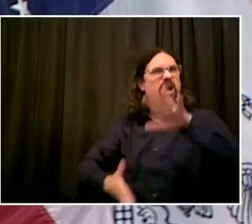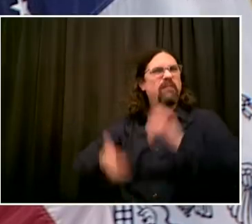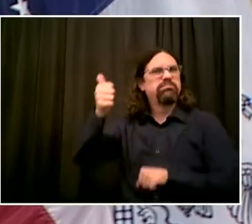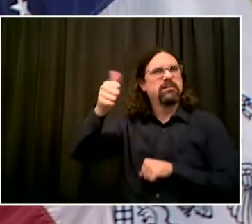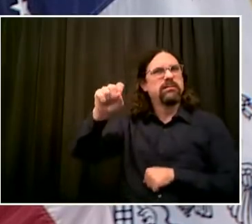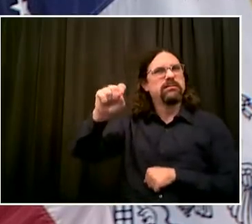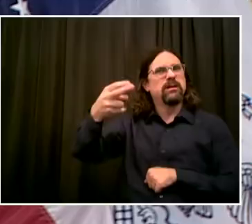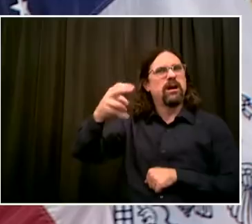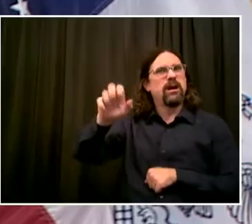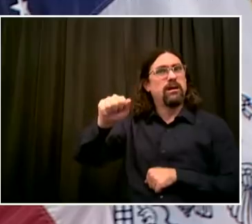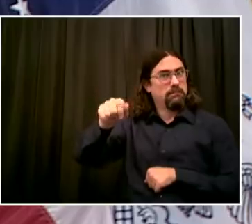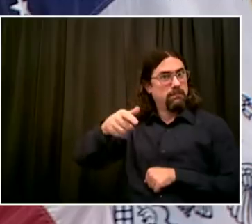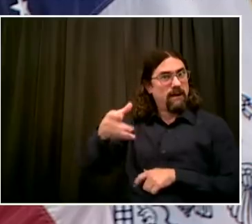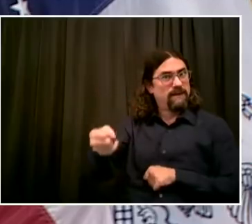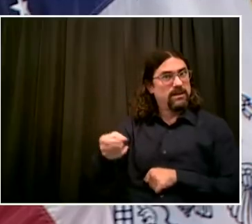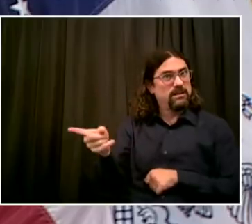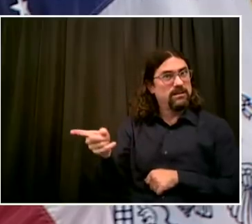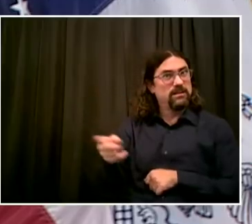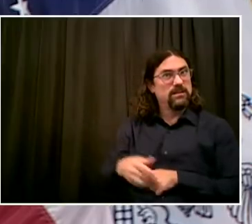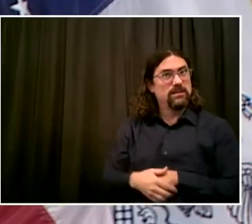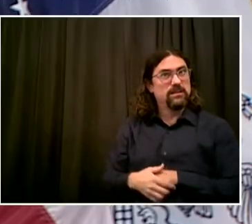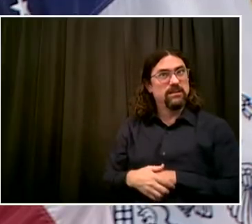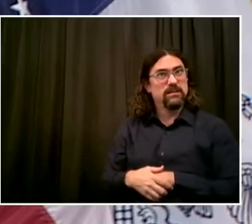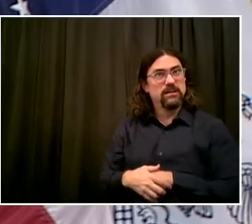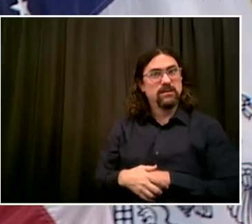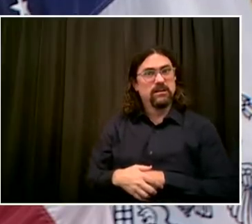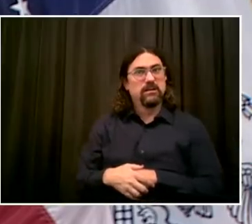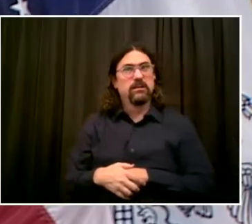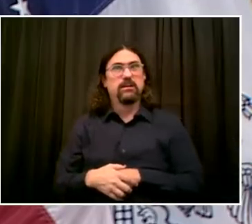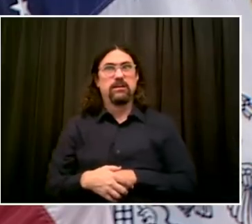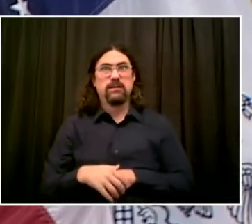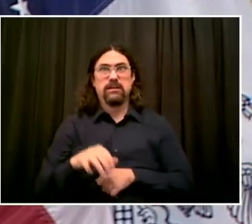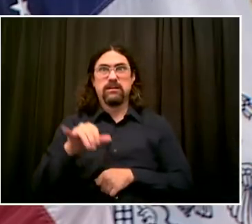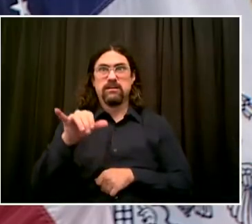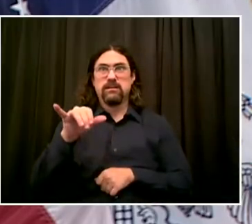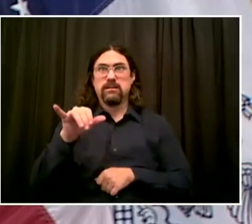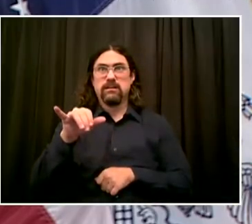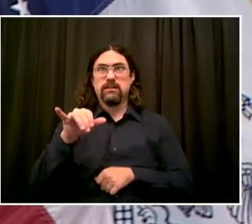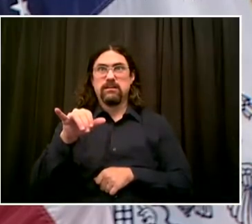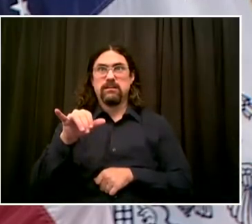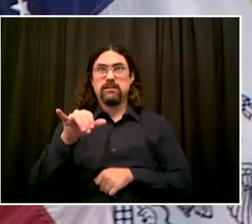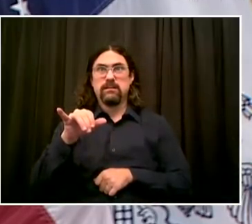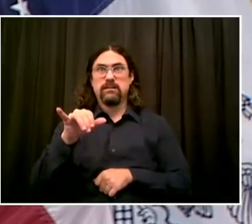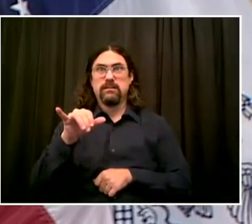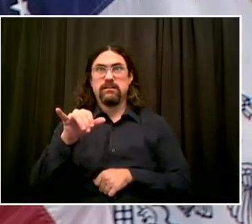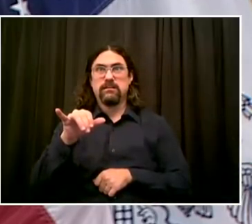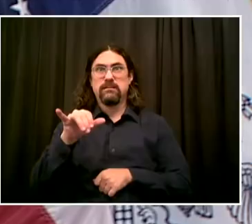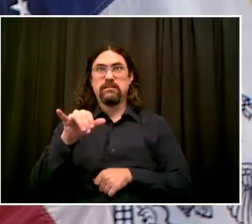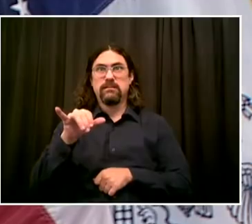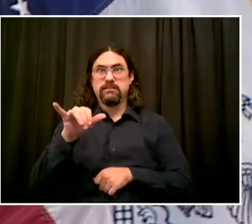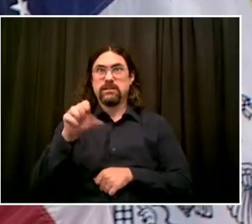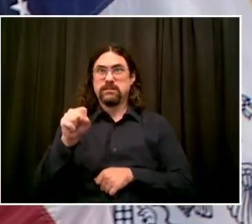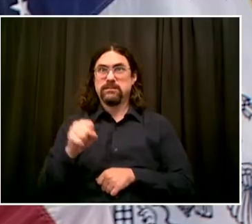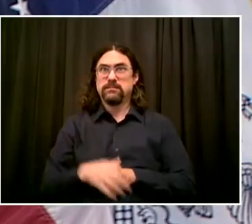CONFDIENINT HIS LEADERSHIP? YE S.